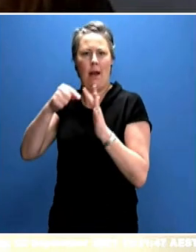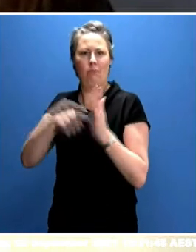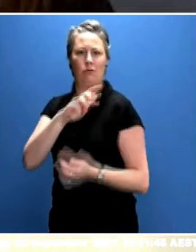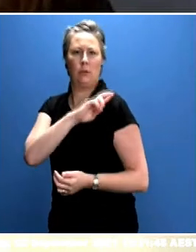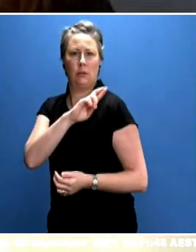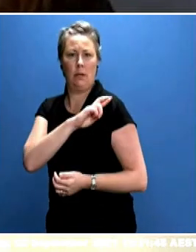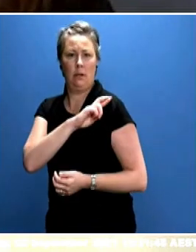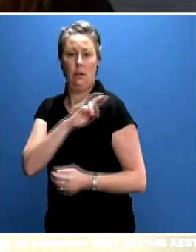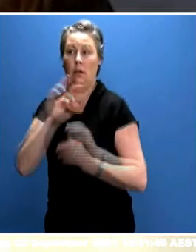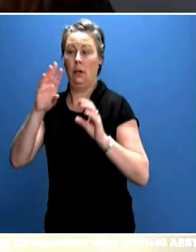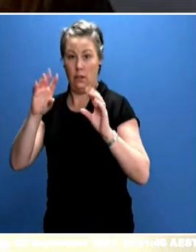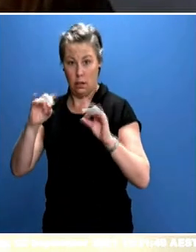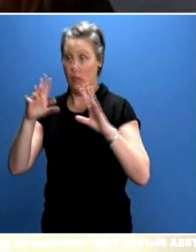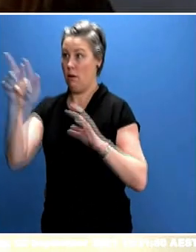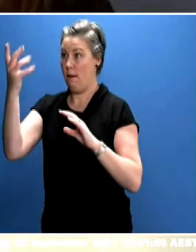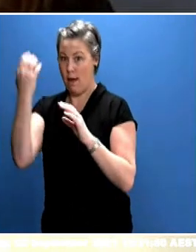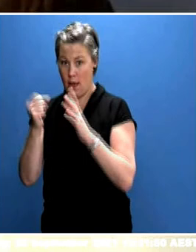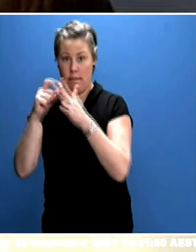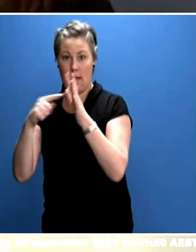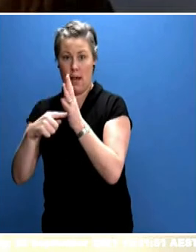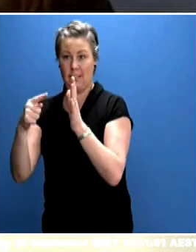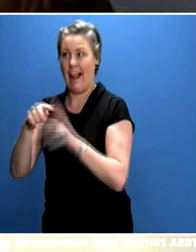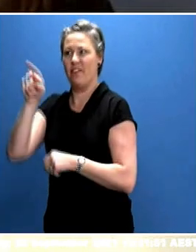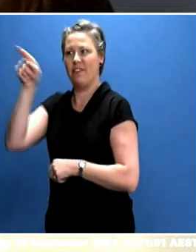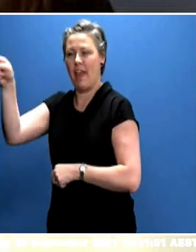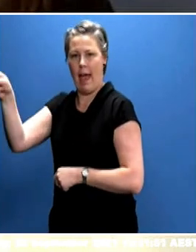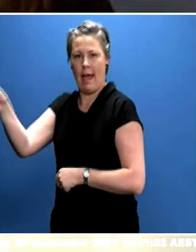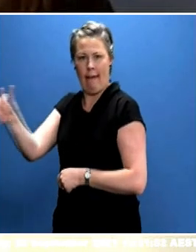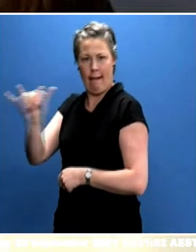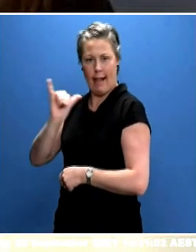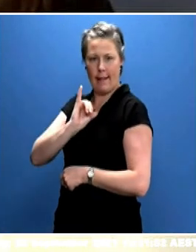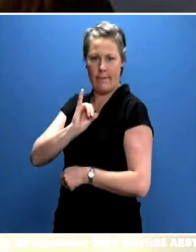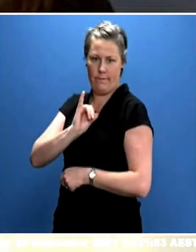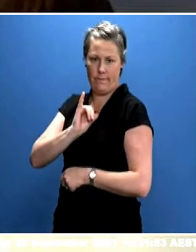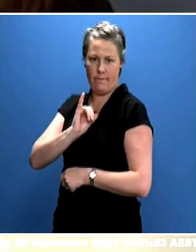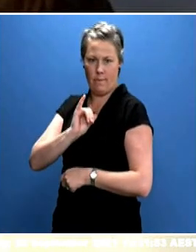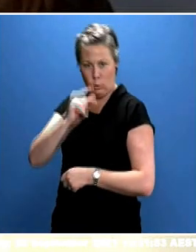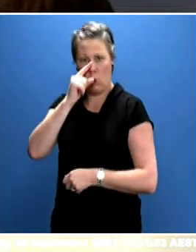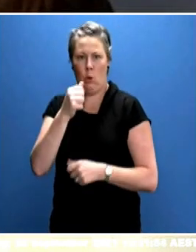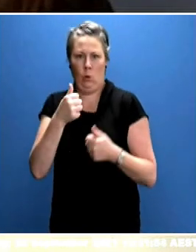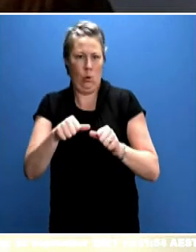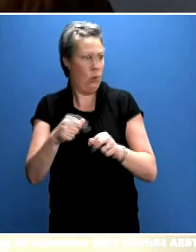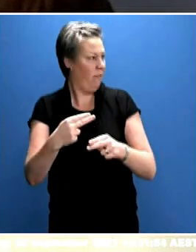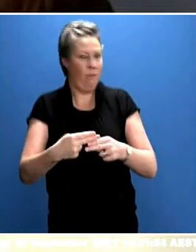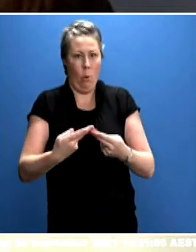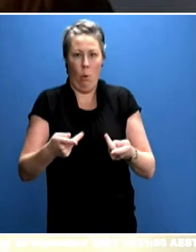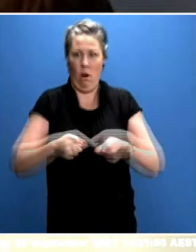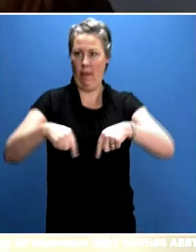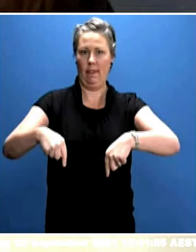to organisations like ours for use in exercises like this. Thank you.